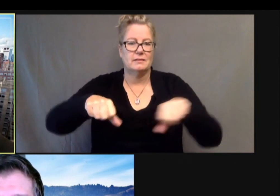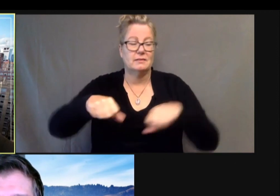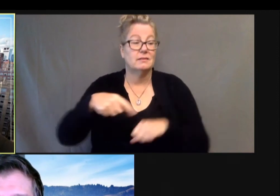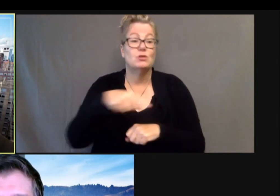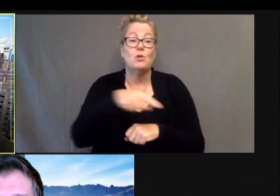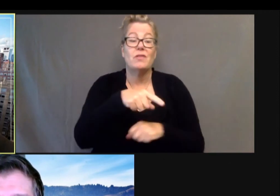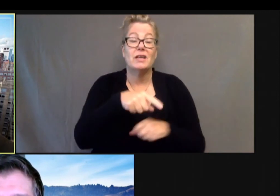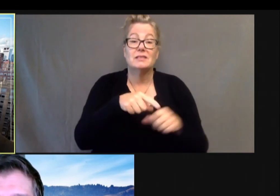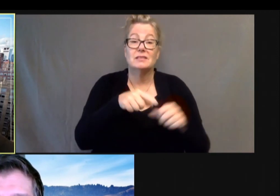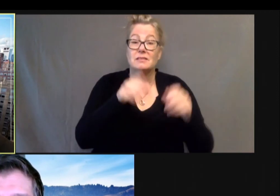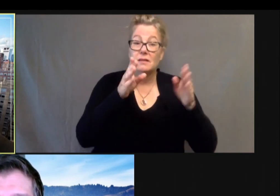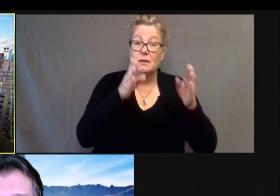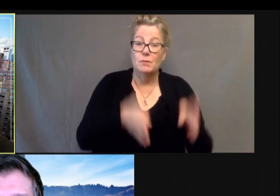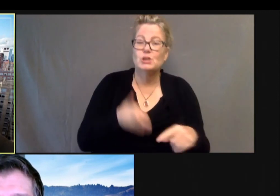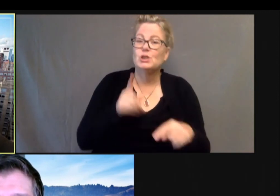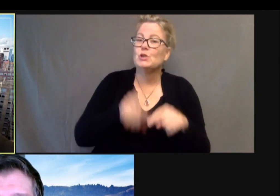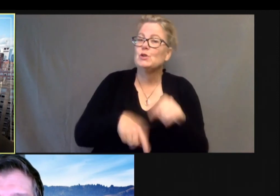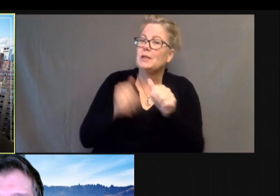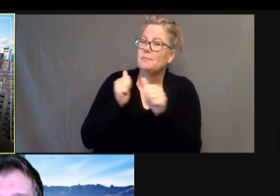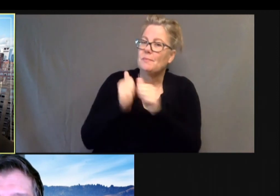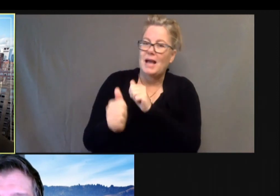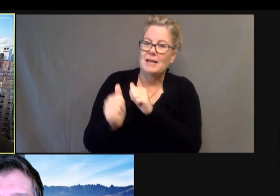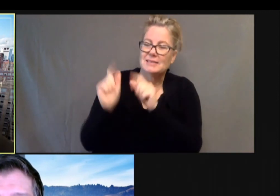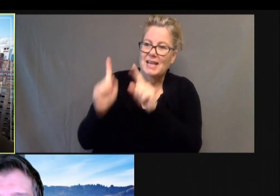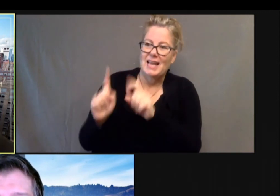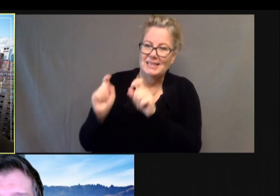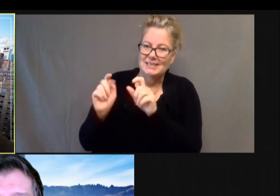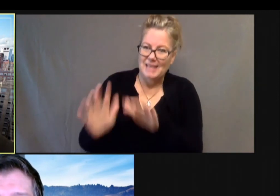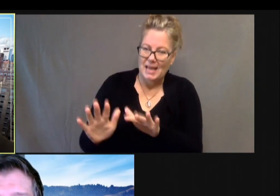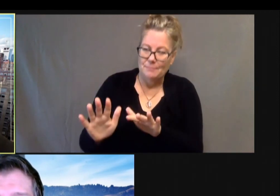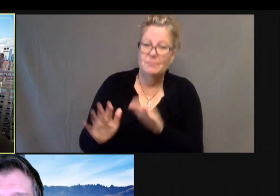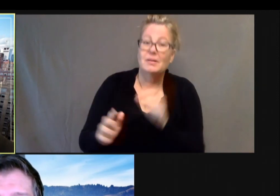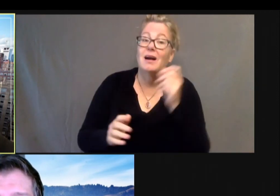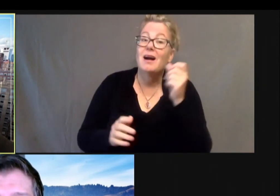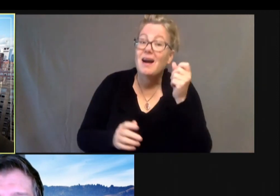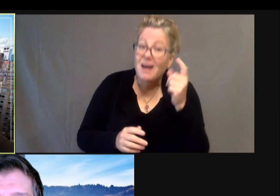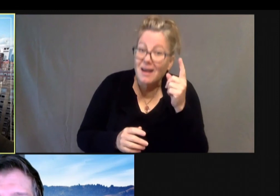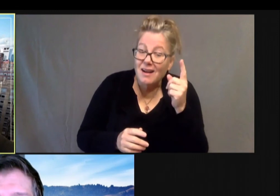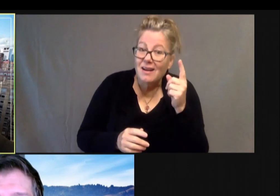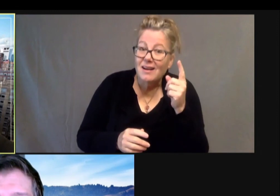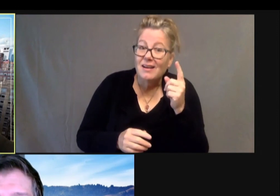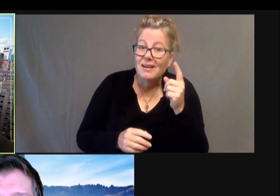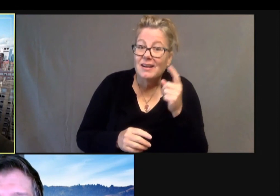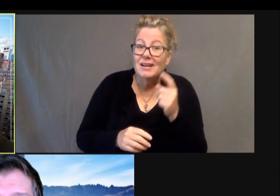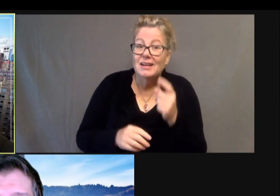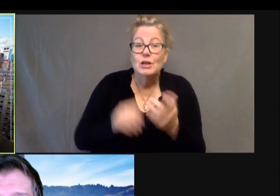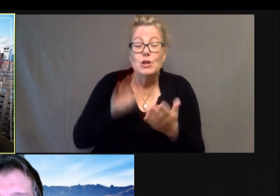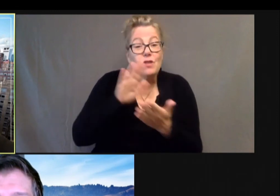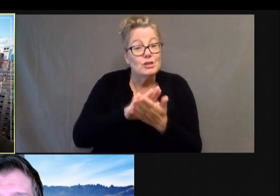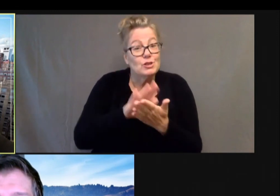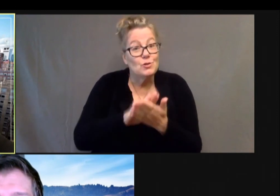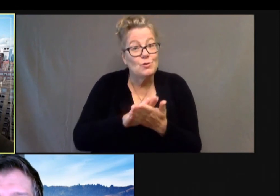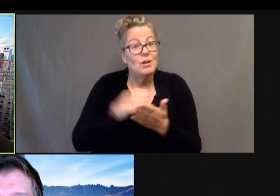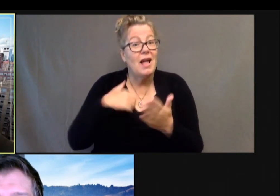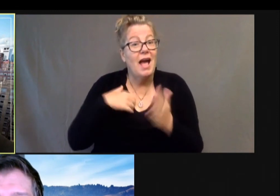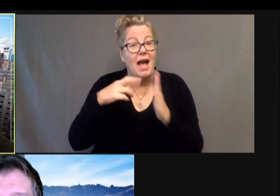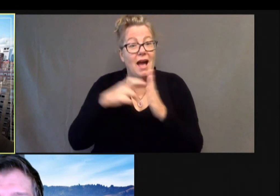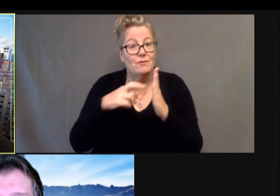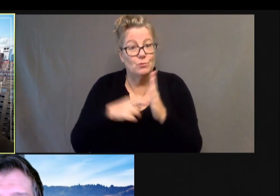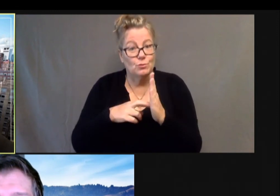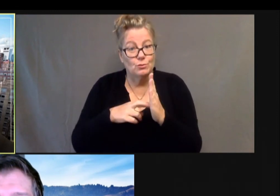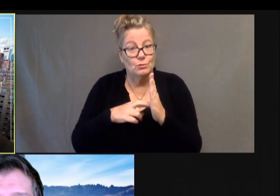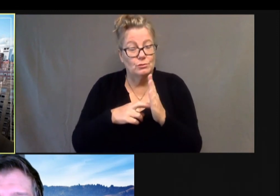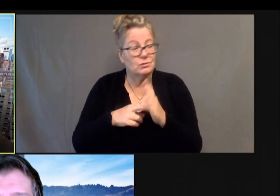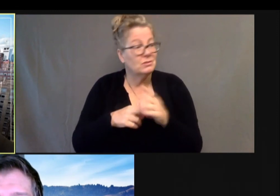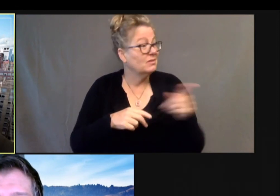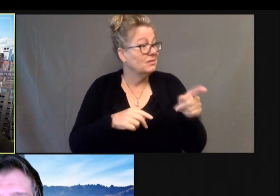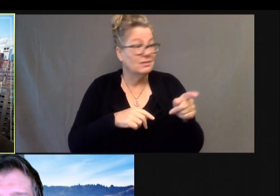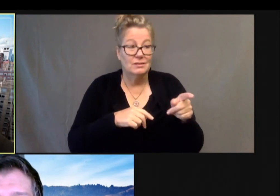but the school's rules state that, well you're unable to go to the hospital to get this experience